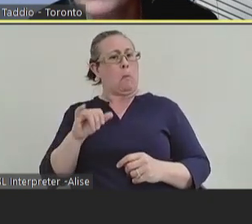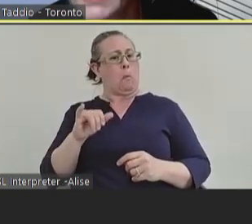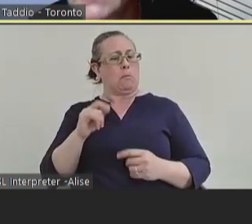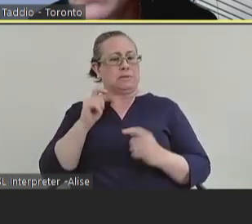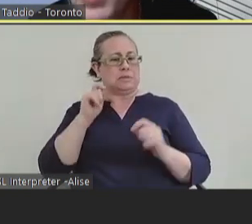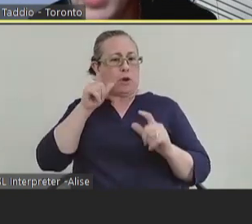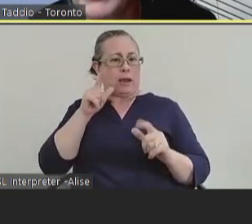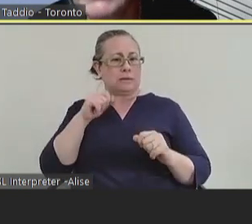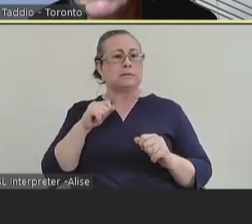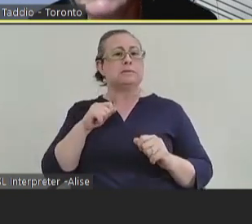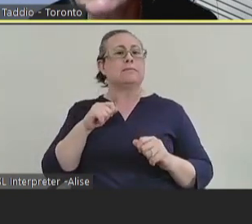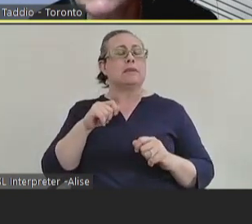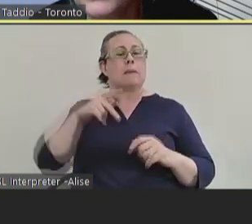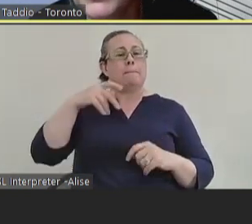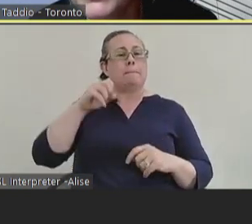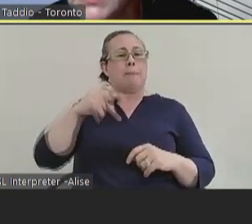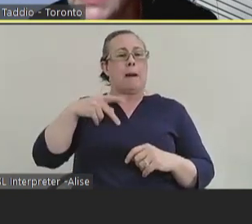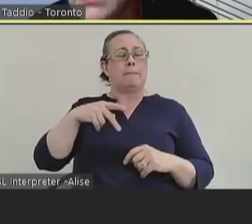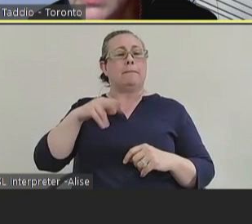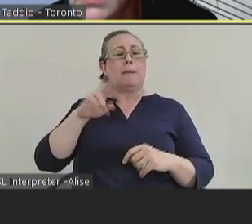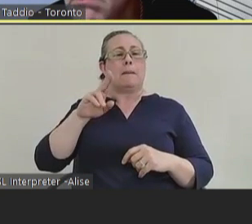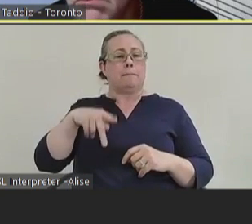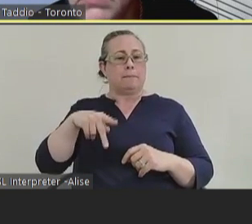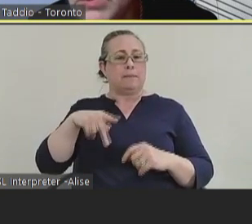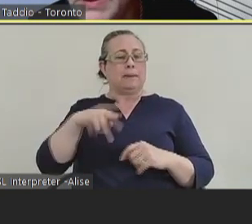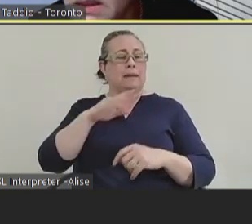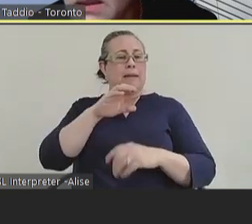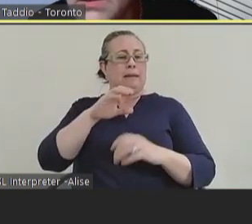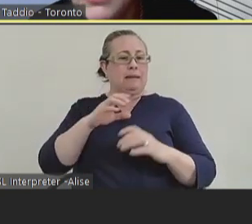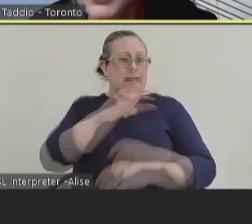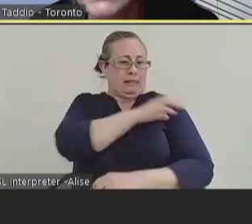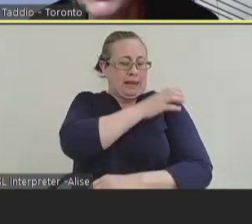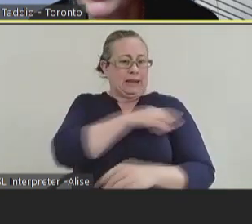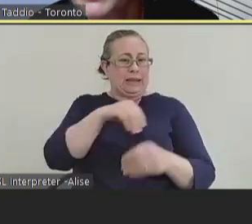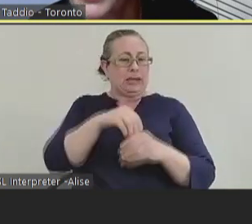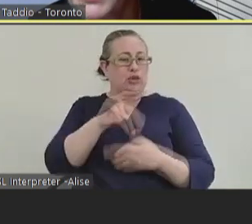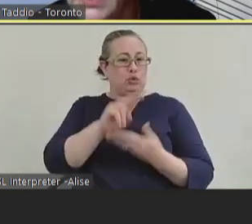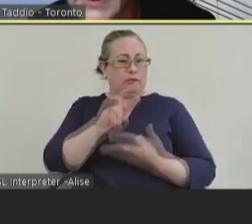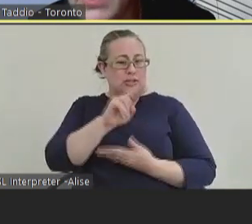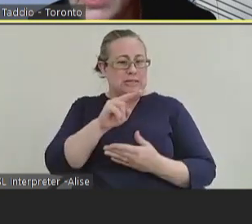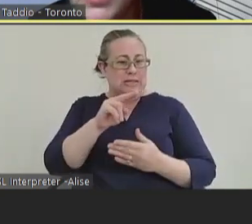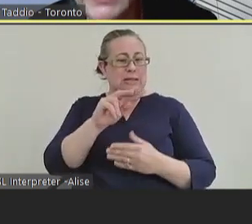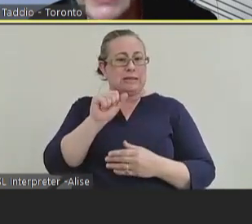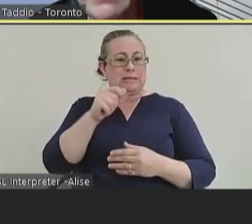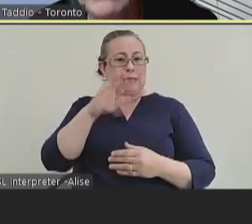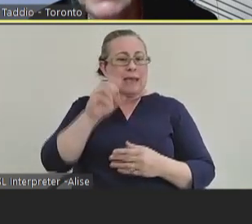vaccine pop-up clinics and university spaces. So, these are, you know, young adults. We have